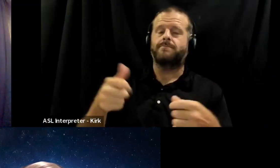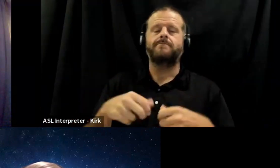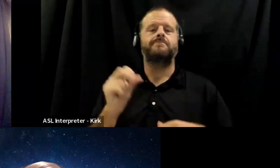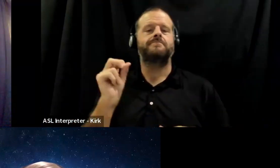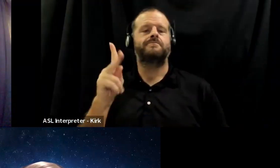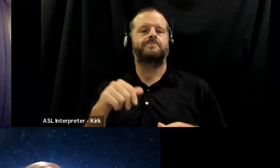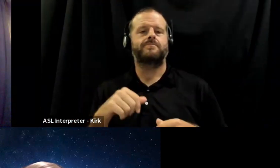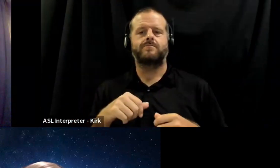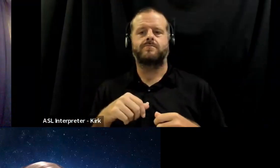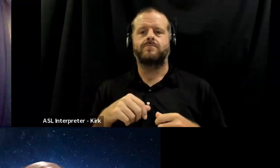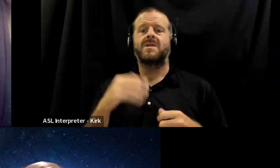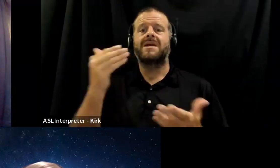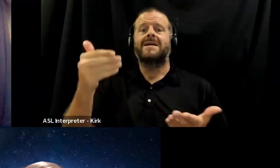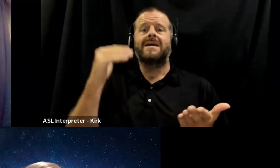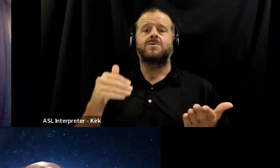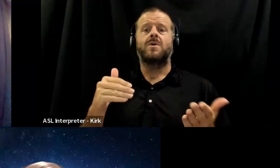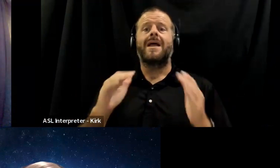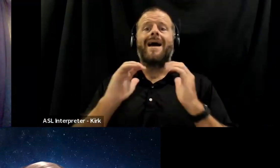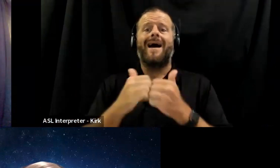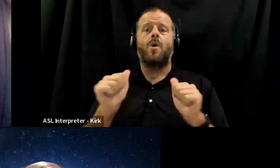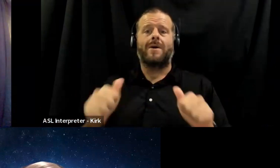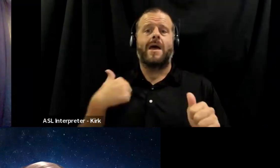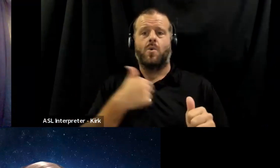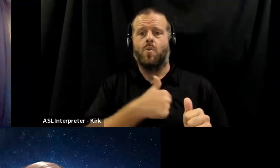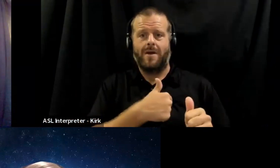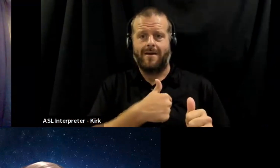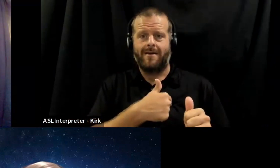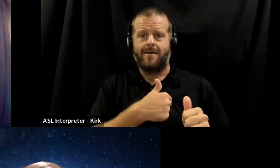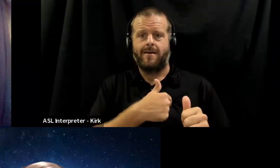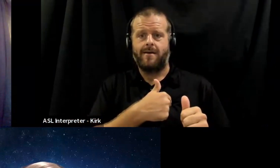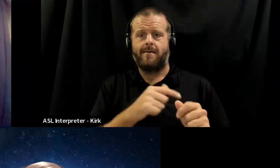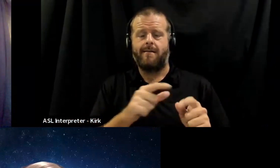The next one is, how can we, as, what can